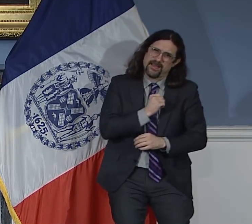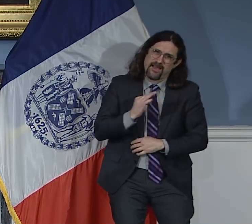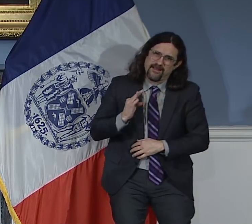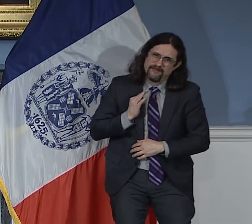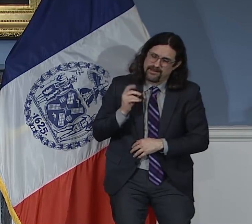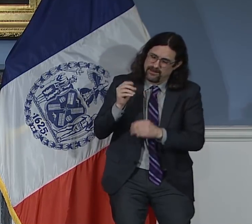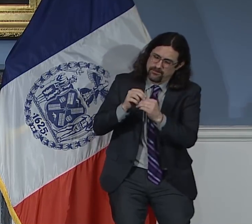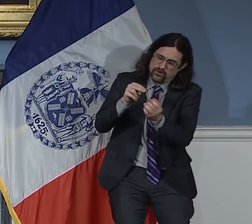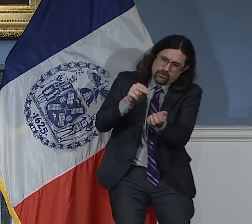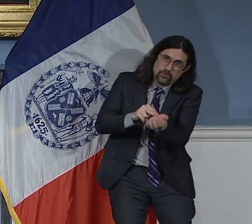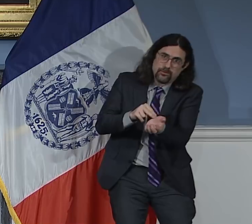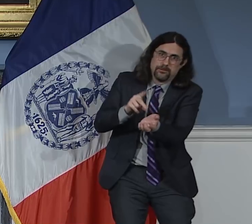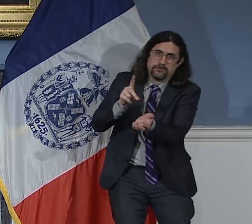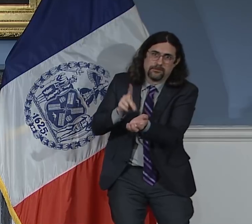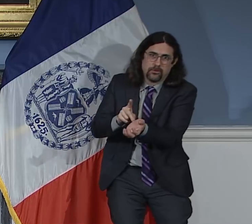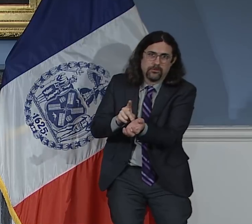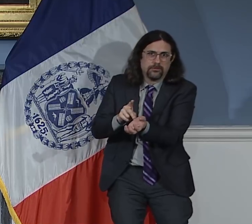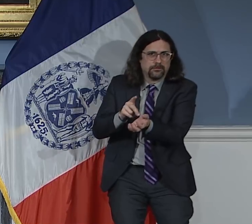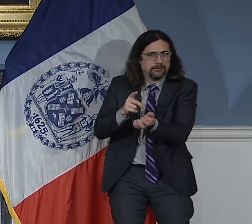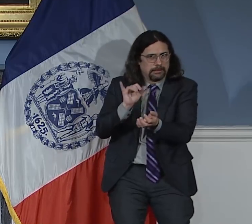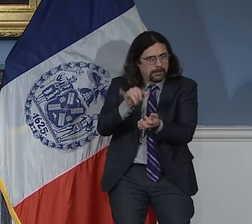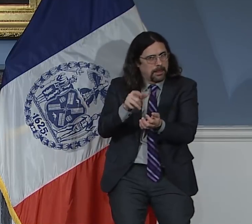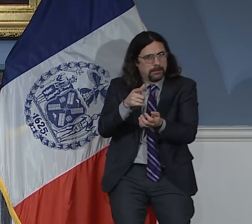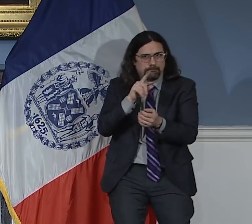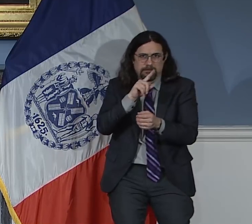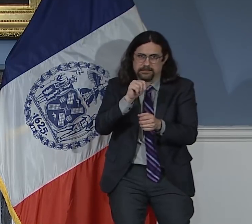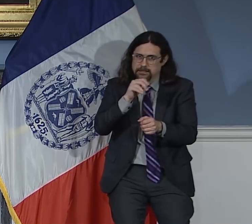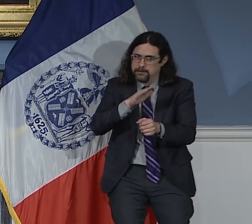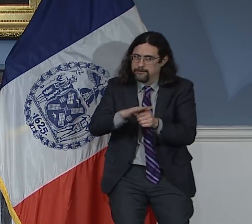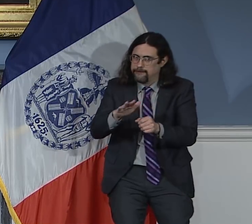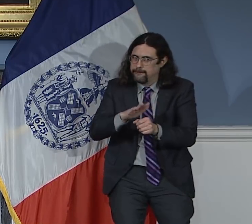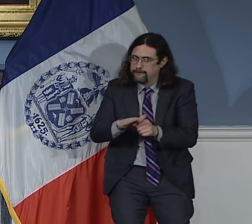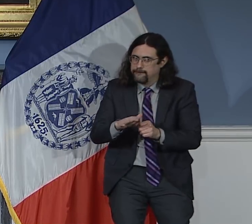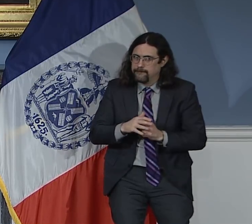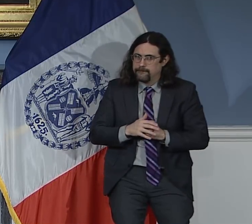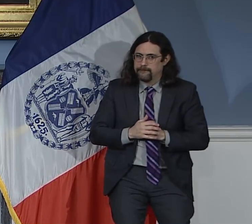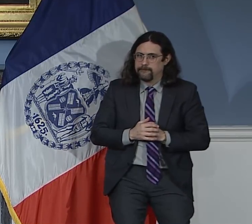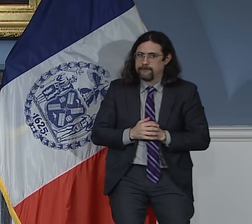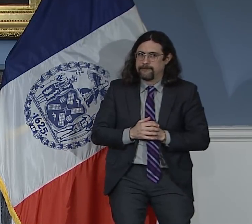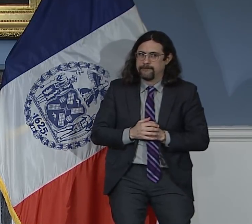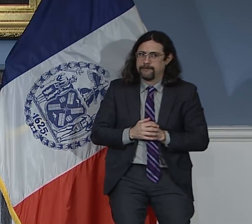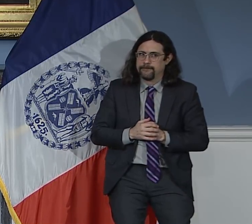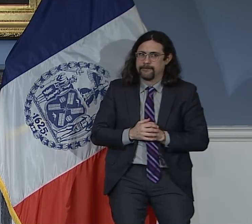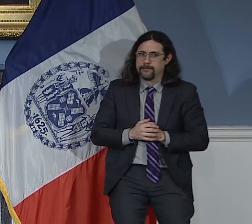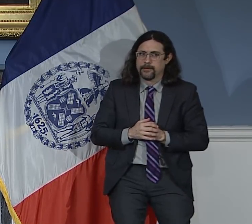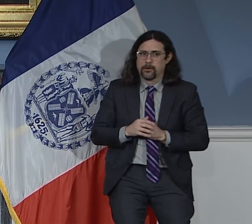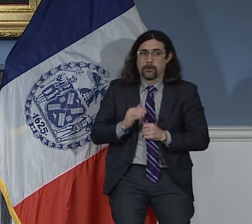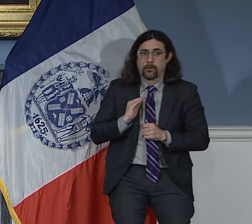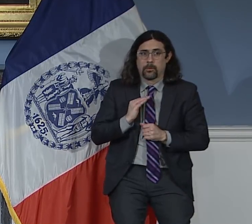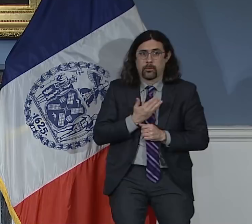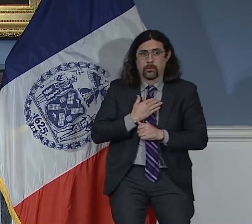NEED ALL THE PEOPLE I'VE SPOKEN ABOUT PREVIOUSLY TO DO ALL THEY CAN DO, BUTHE TYA CN' TDO